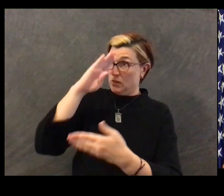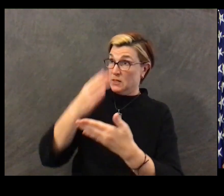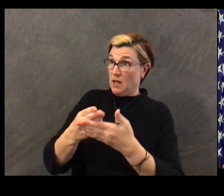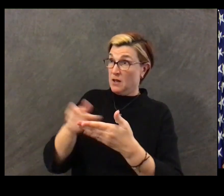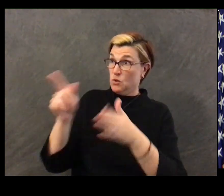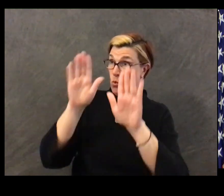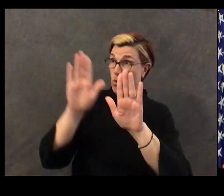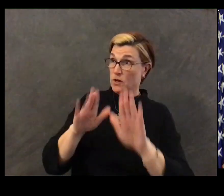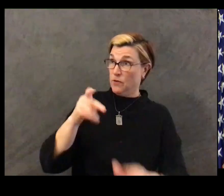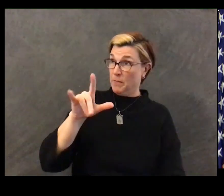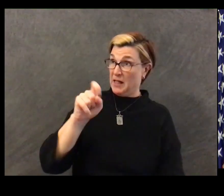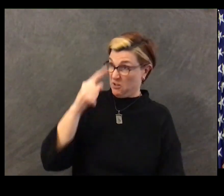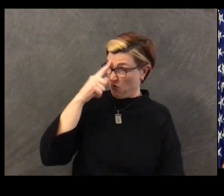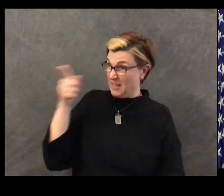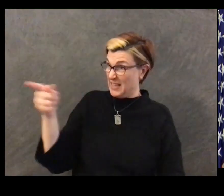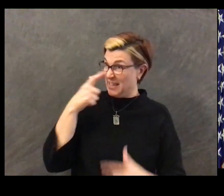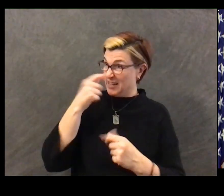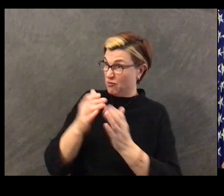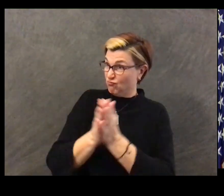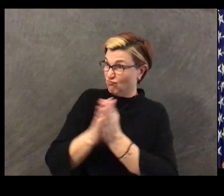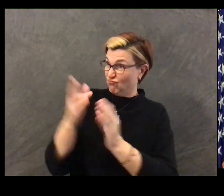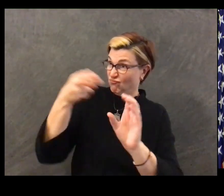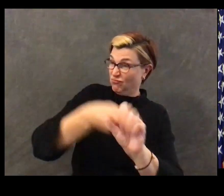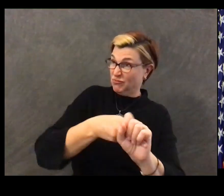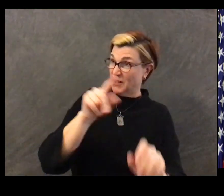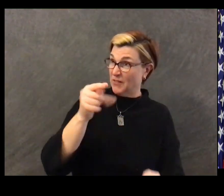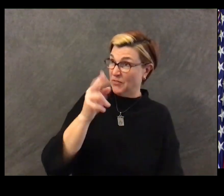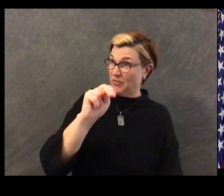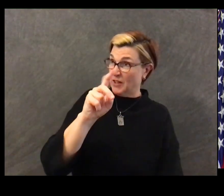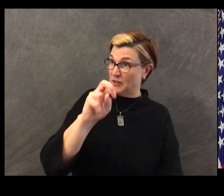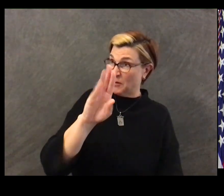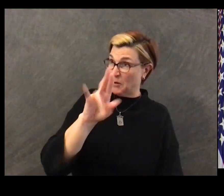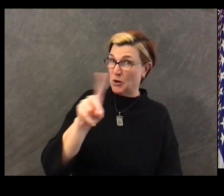could it be could it be a Thunderbird I don't I think I think he probably could